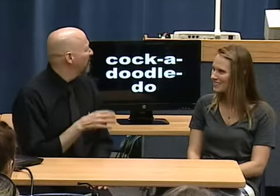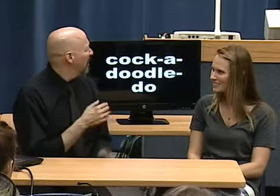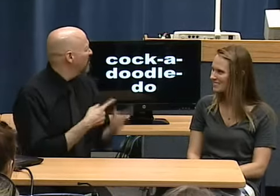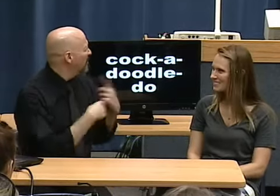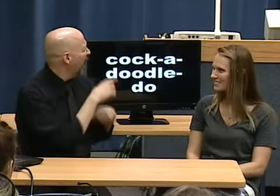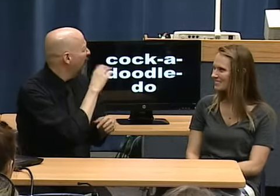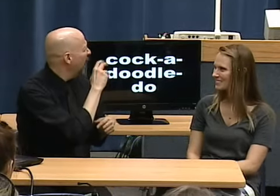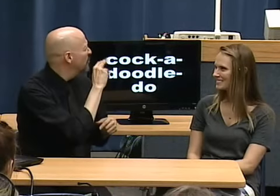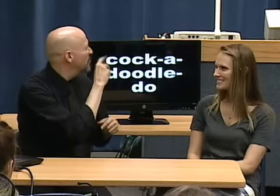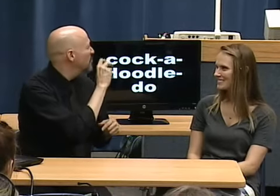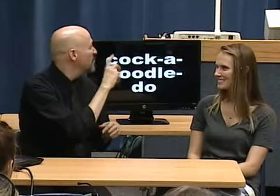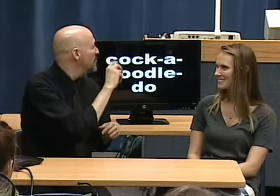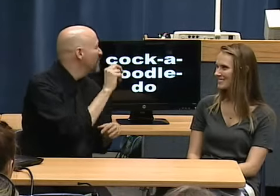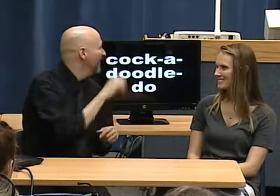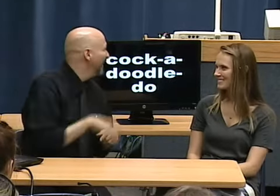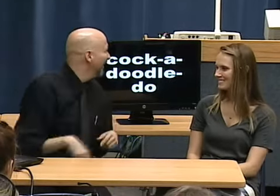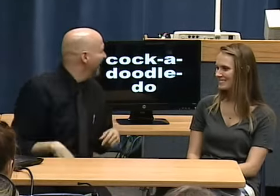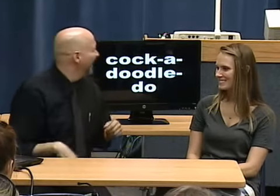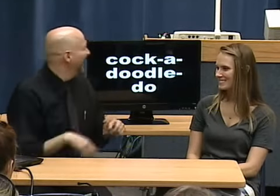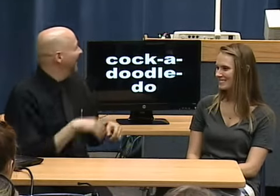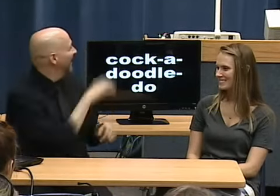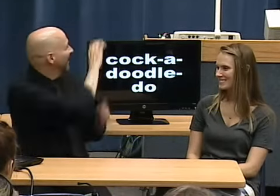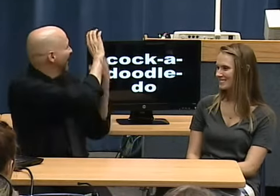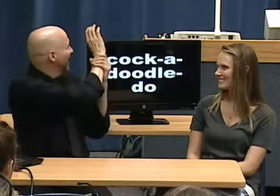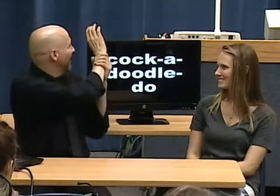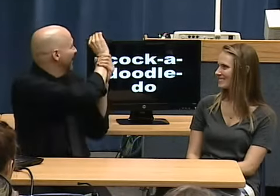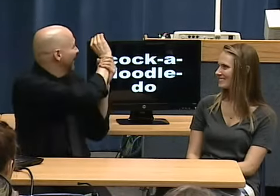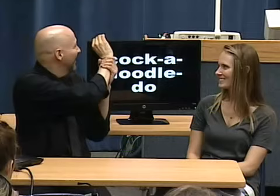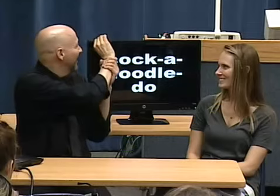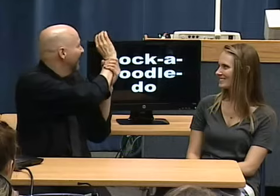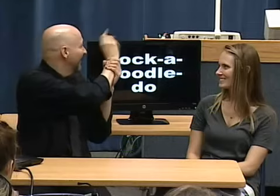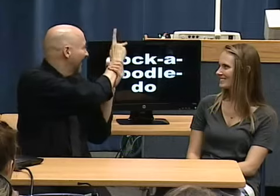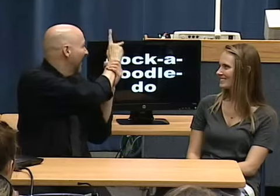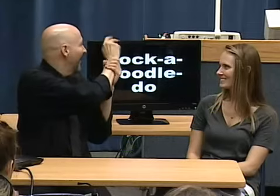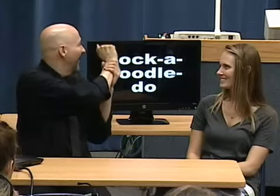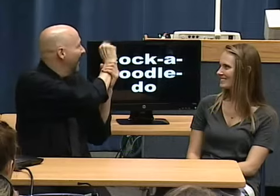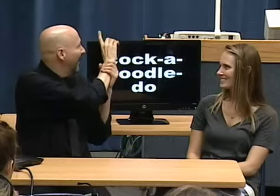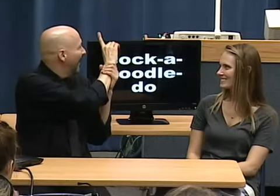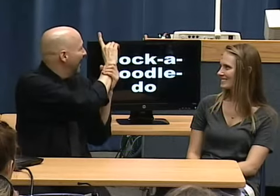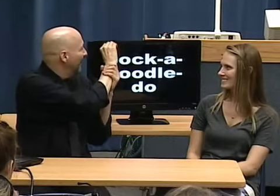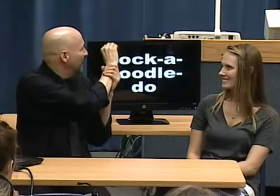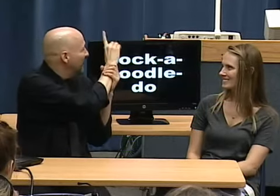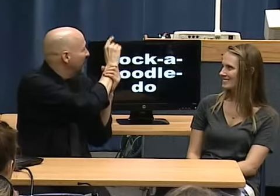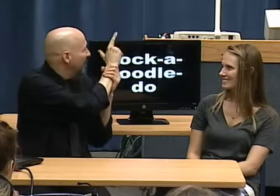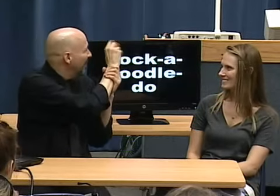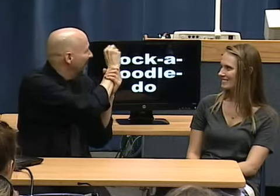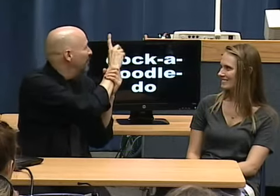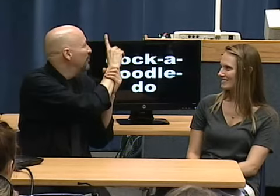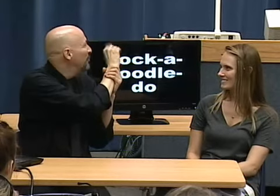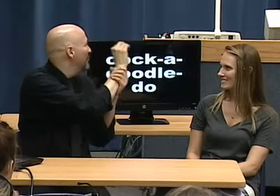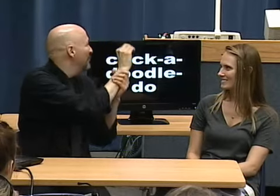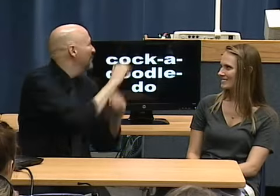Have you ever signed "cock-a-doodle-do"? C-O-C-K-A-D-O-O-D-L-E-D-O